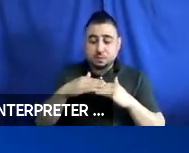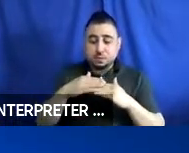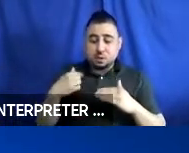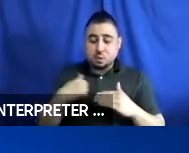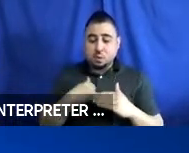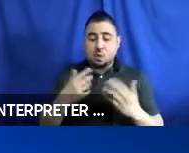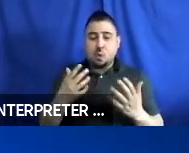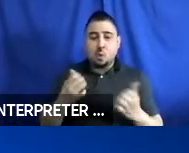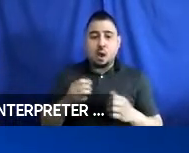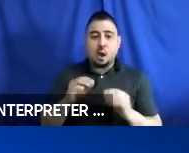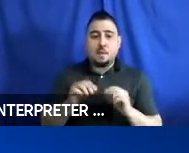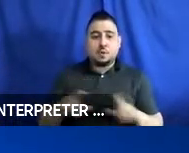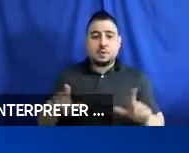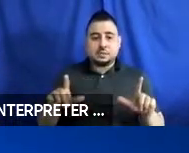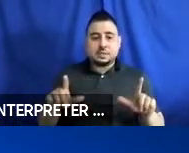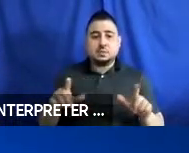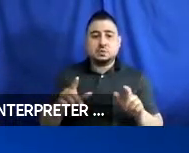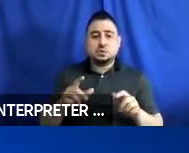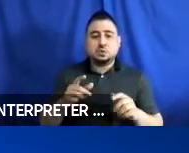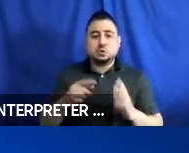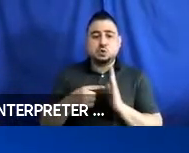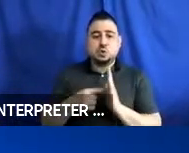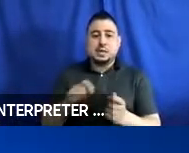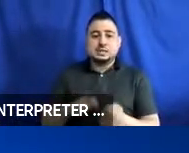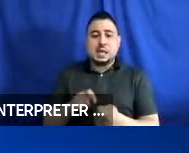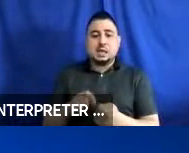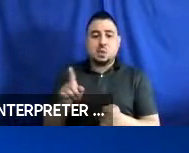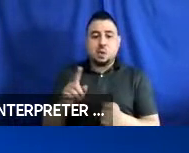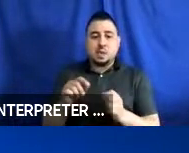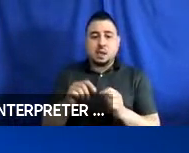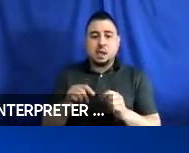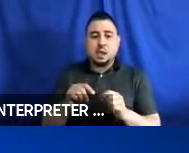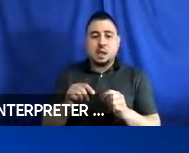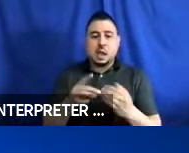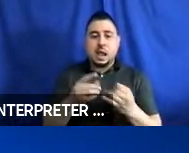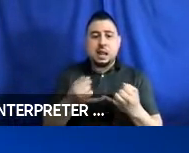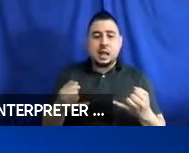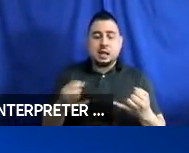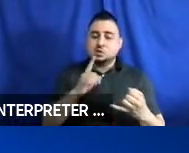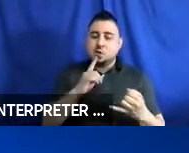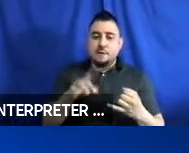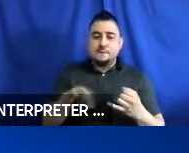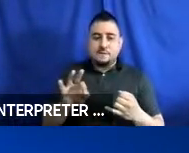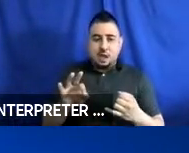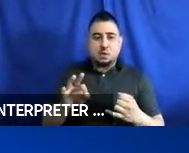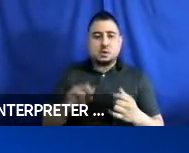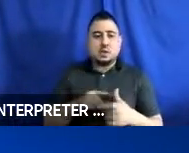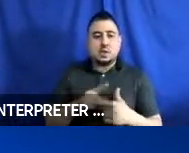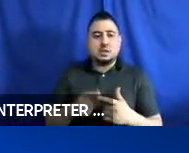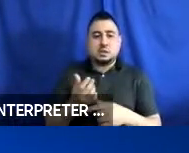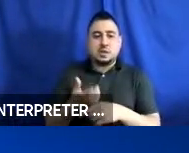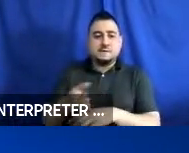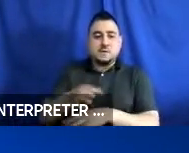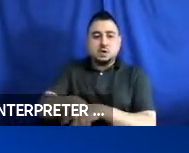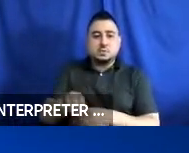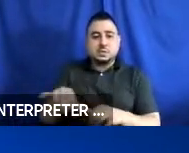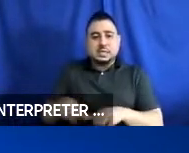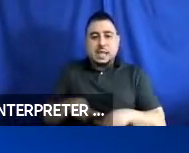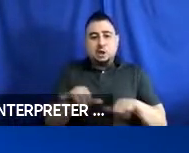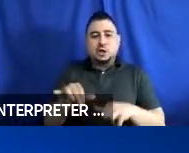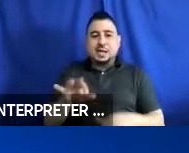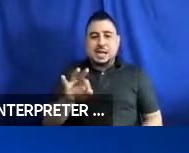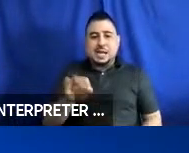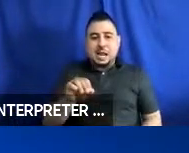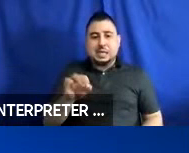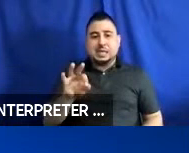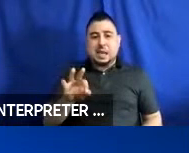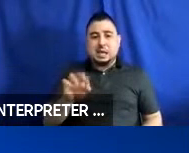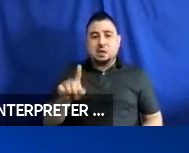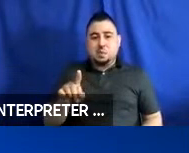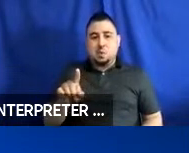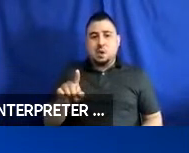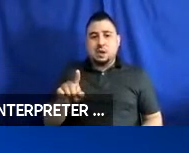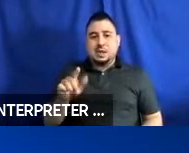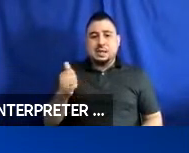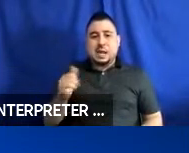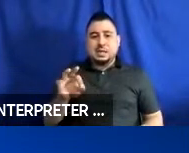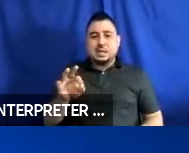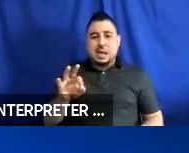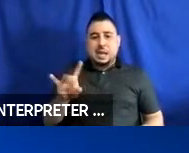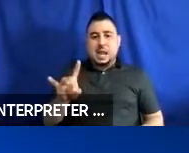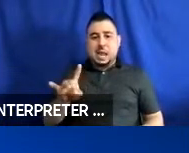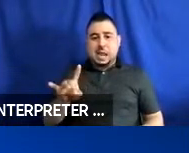you where the where guidelines are found, the enforceable standards, 1991 and 1998 edits